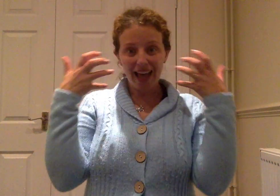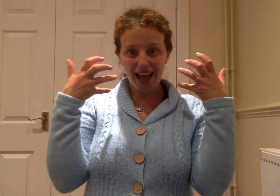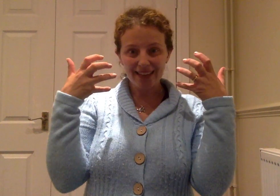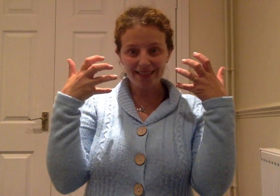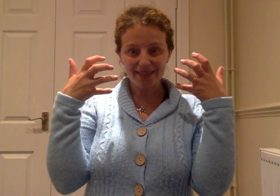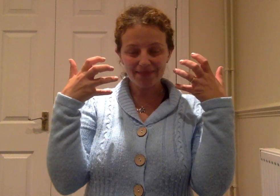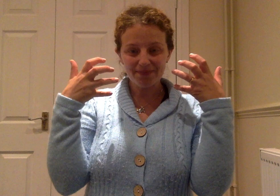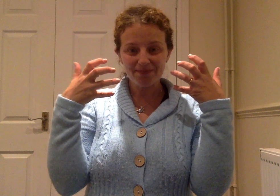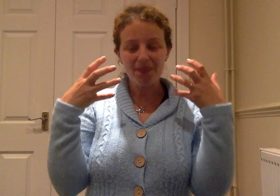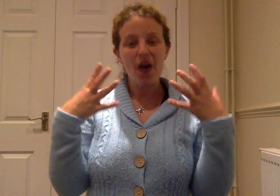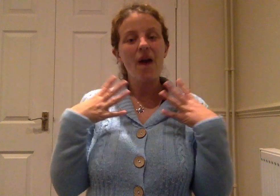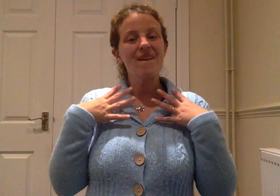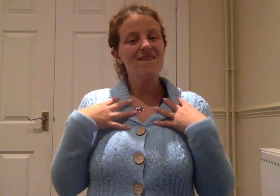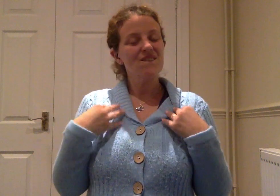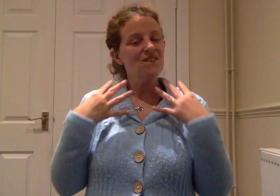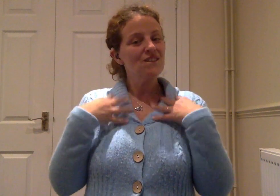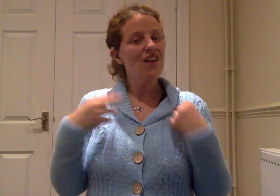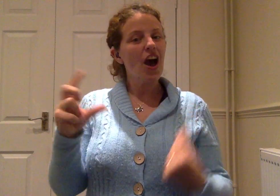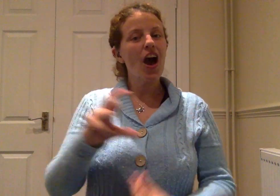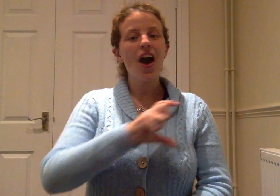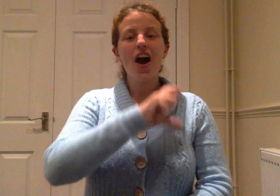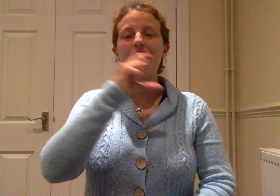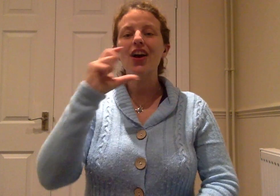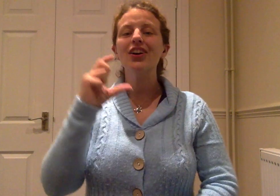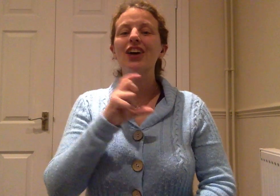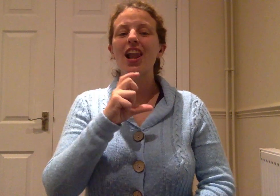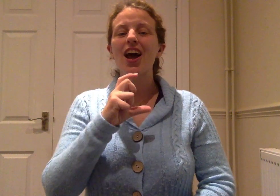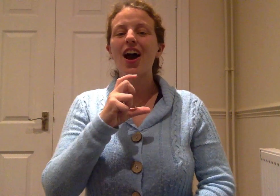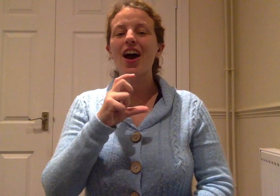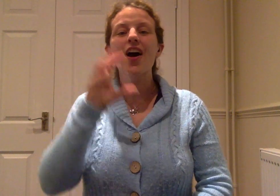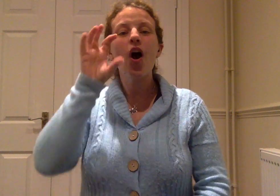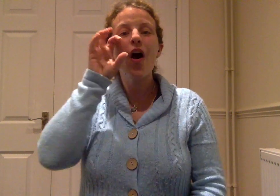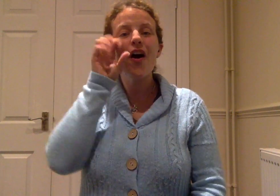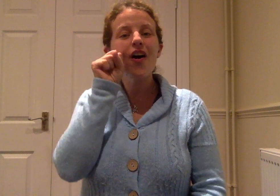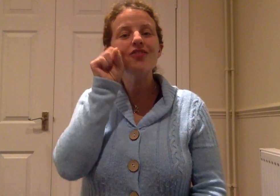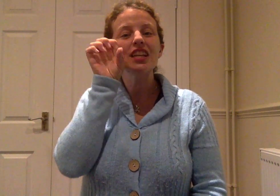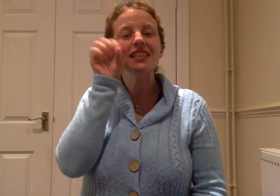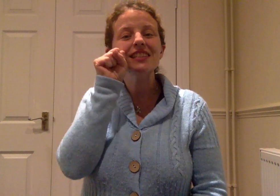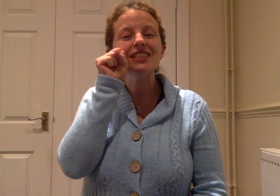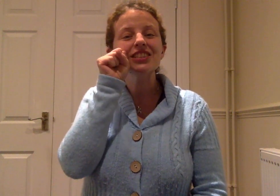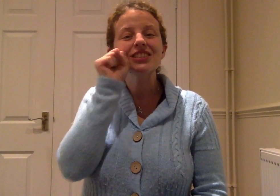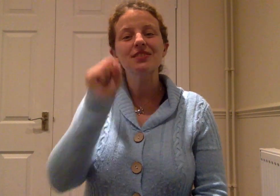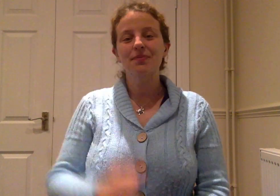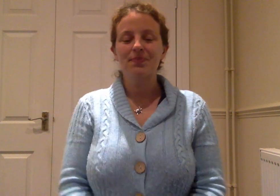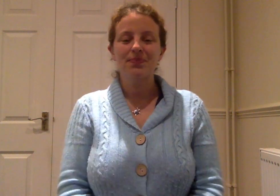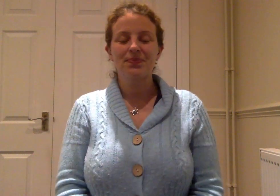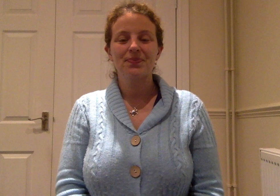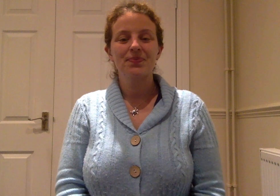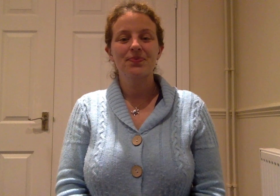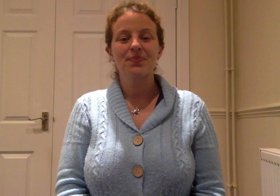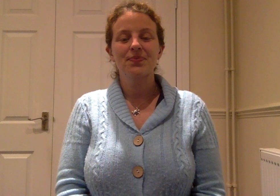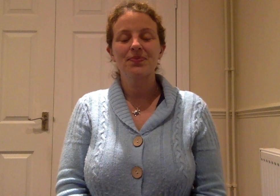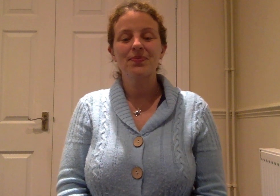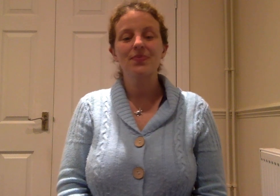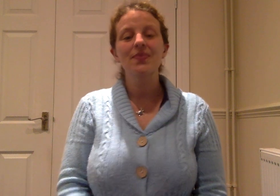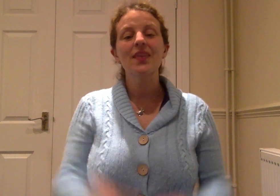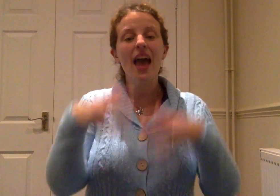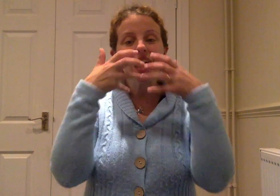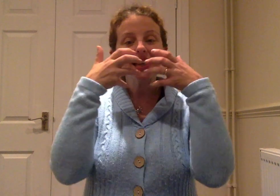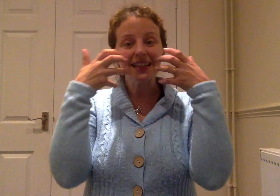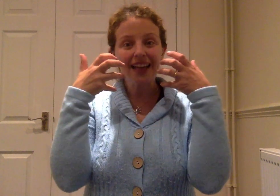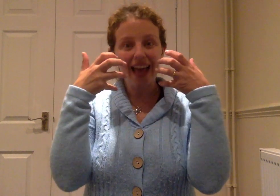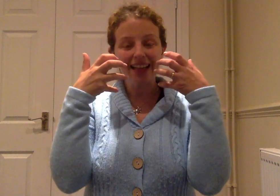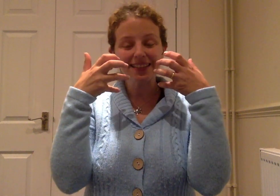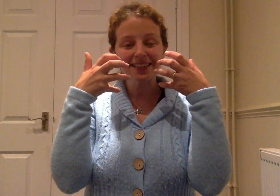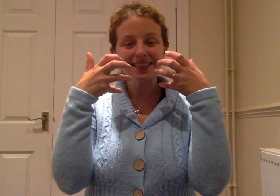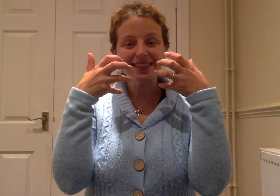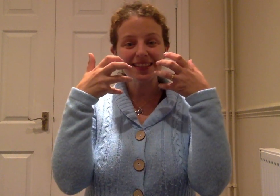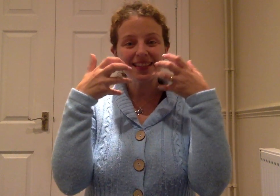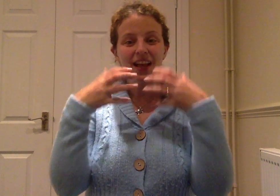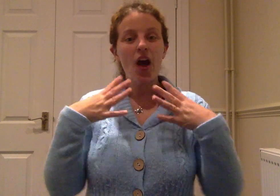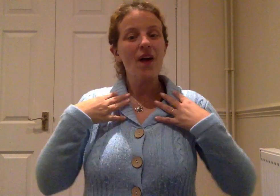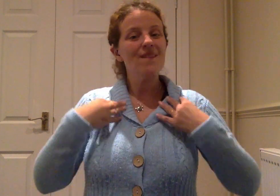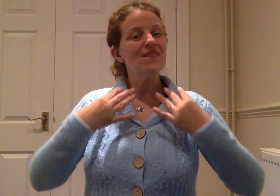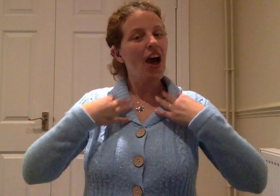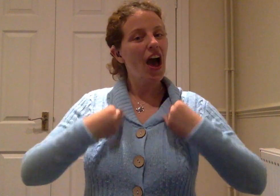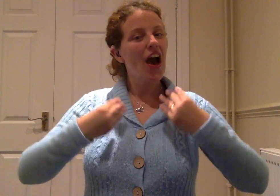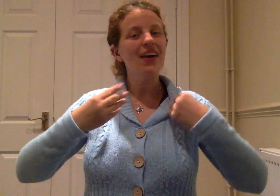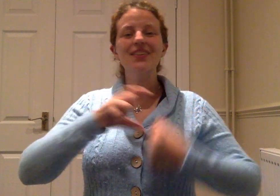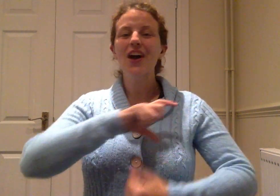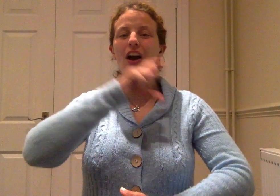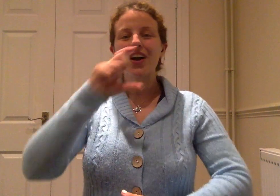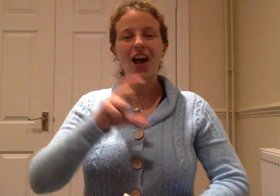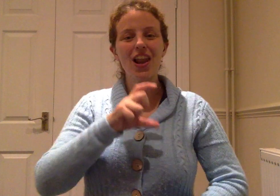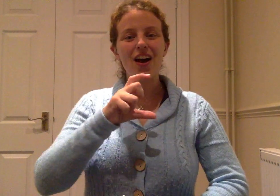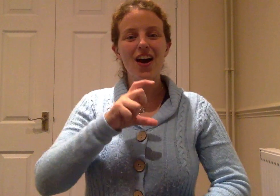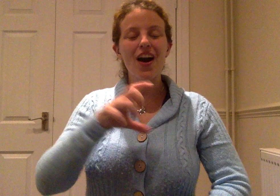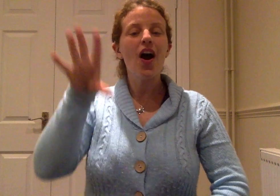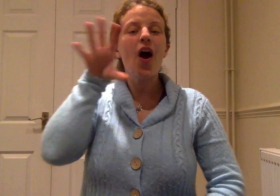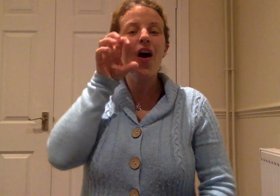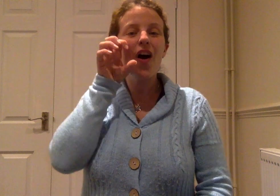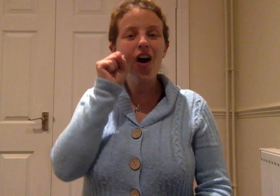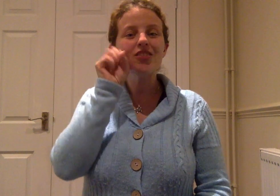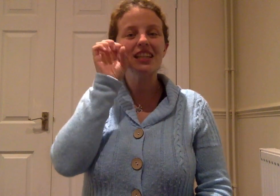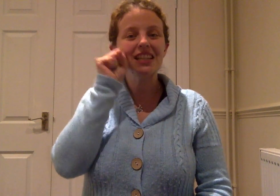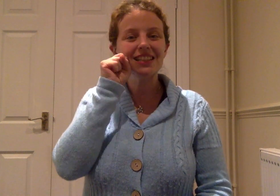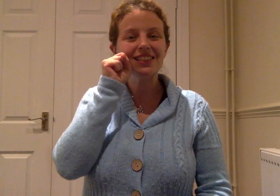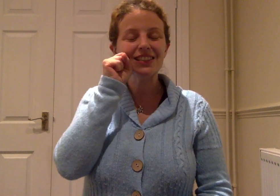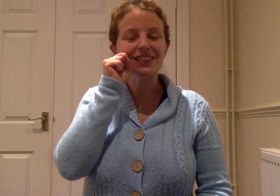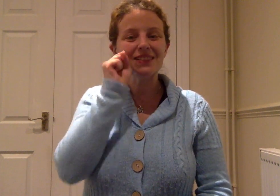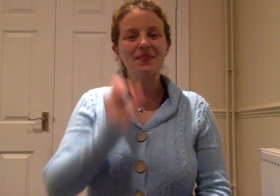Cat fur colour orange.